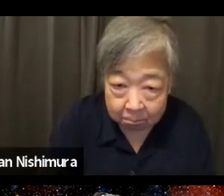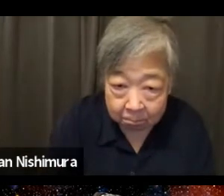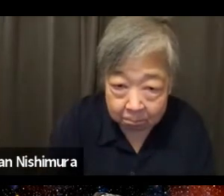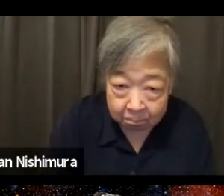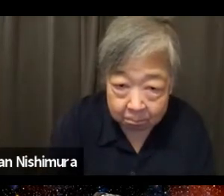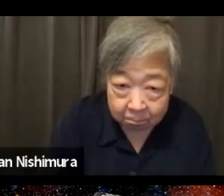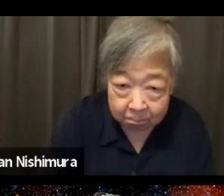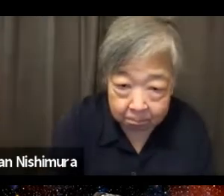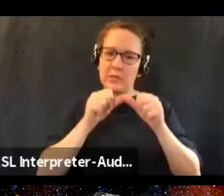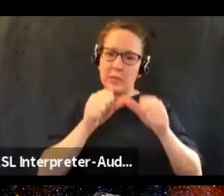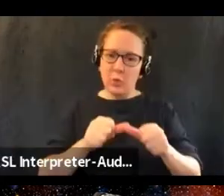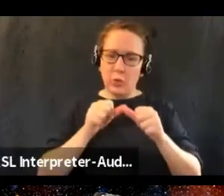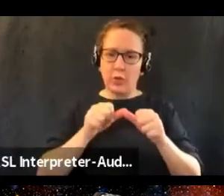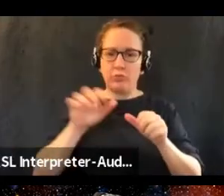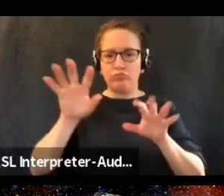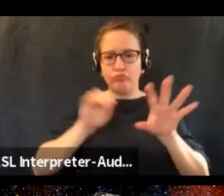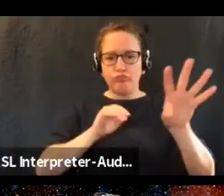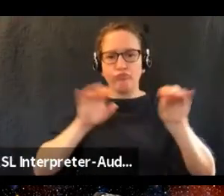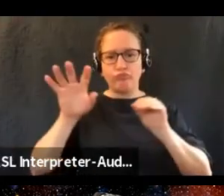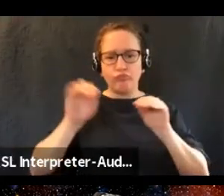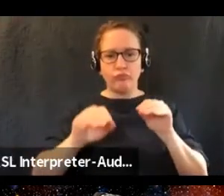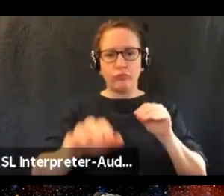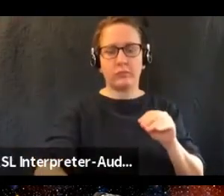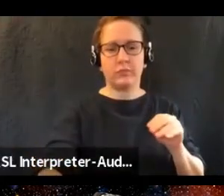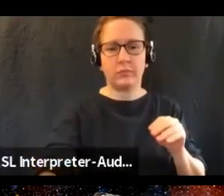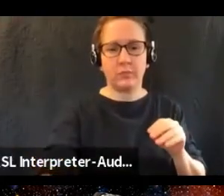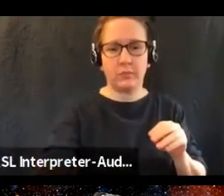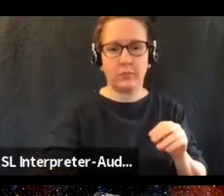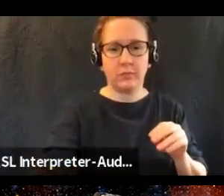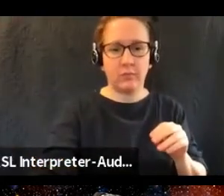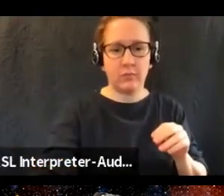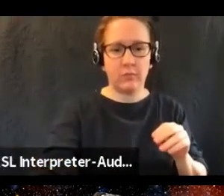There's a three prong approach that I think that falls into how we do this, so training